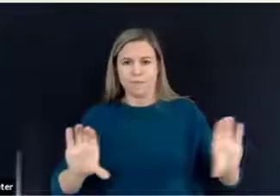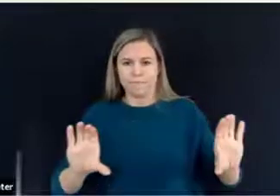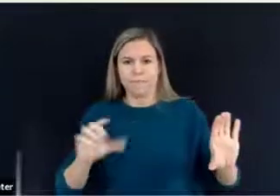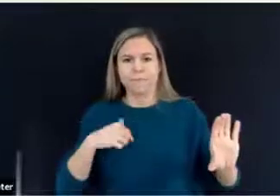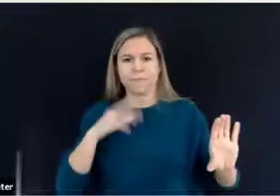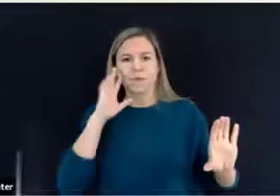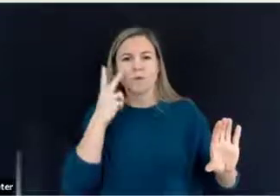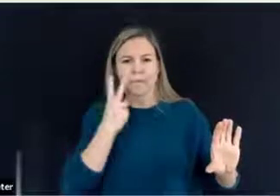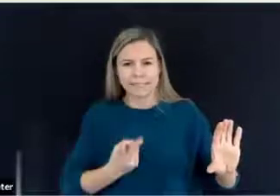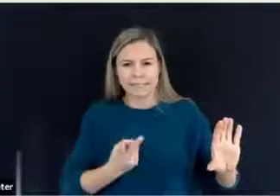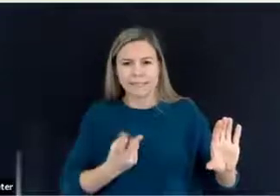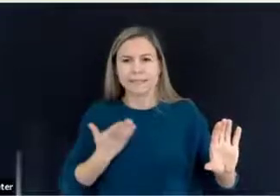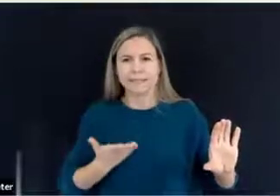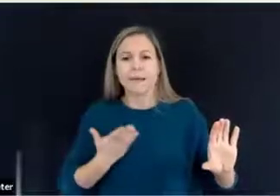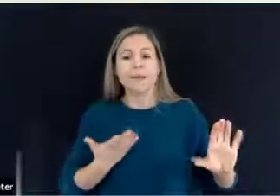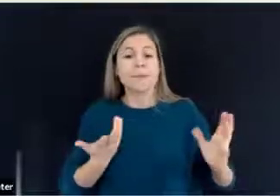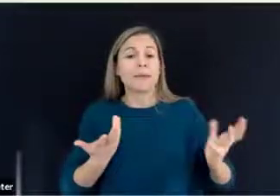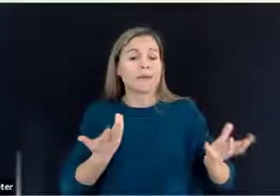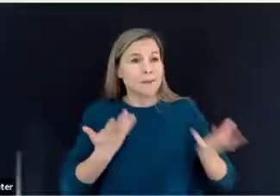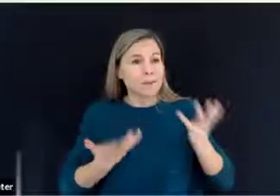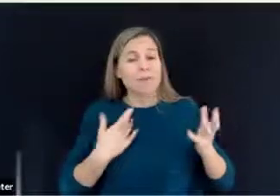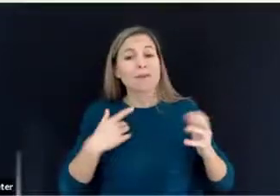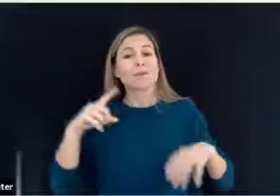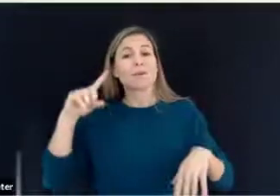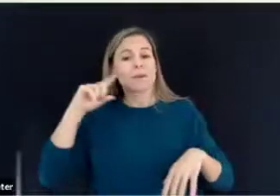you may hear some of these terms